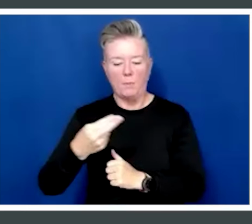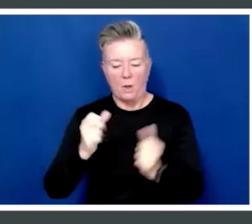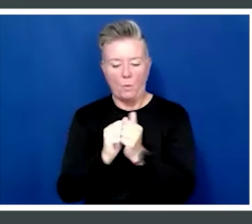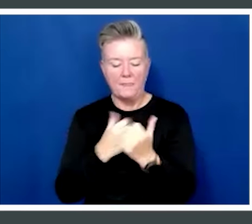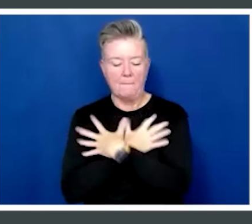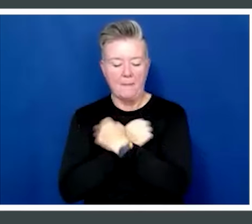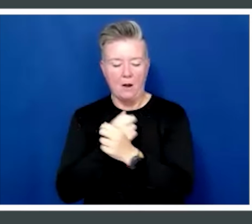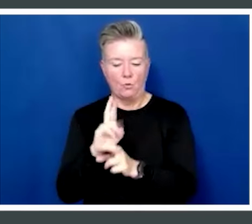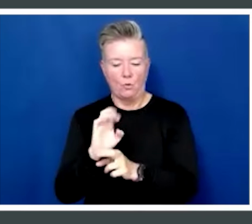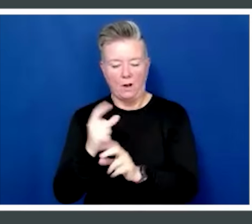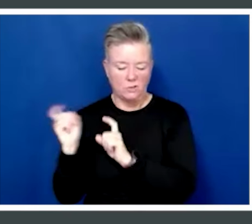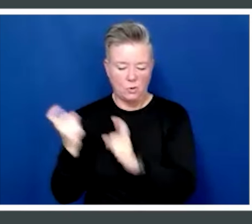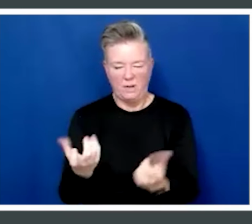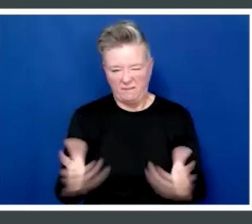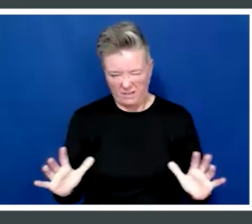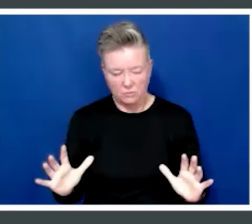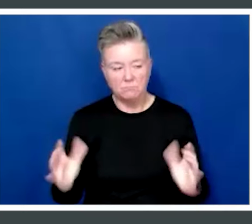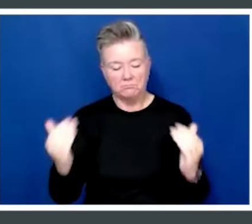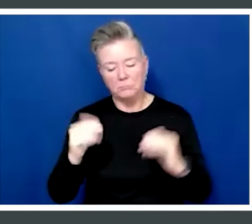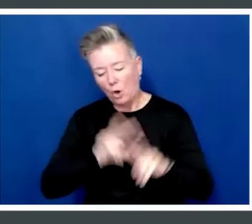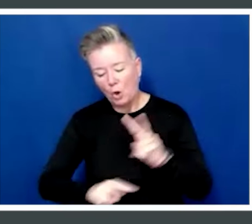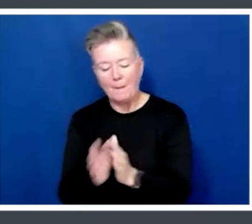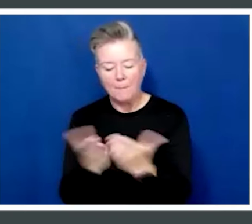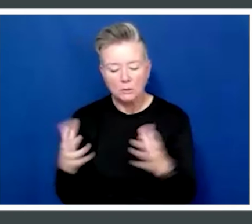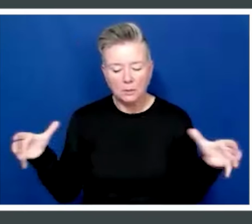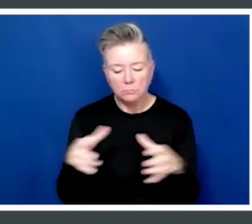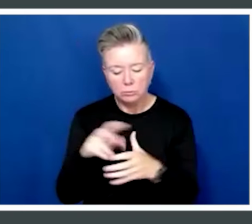Children look at books and gather in the reading corner.